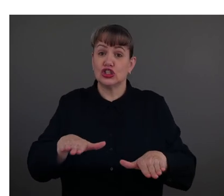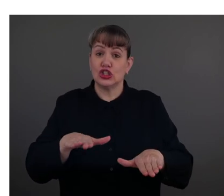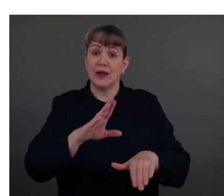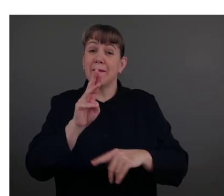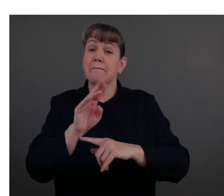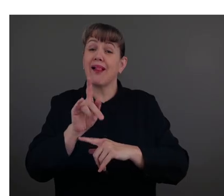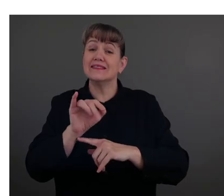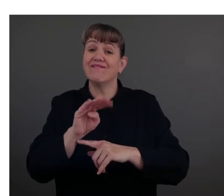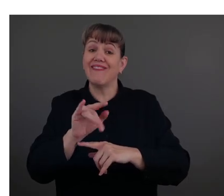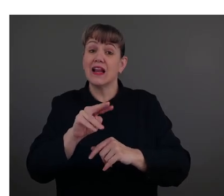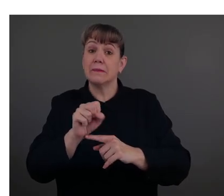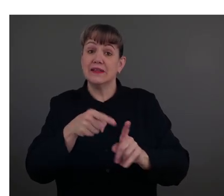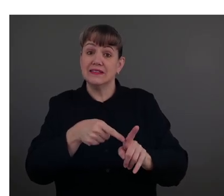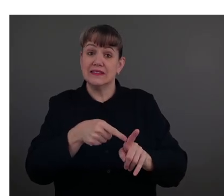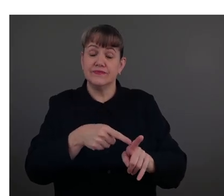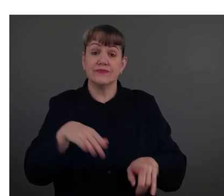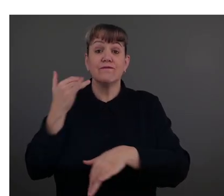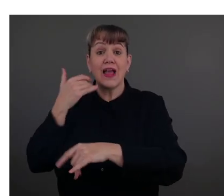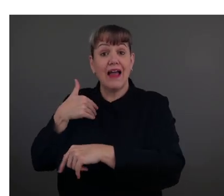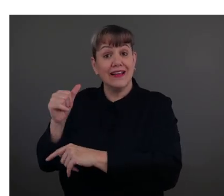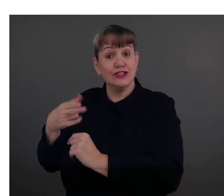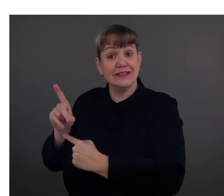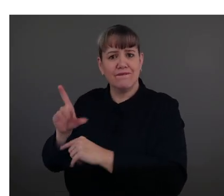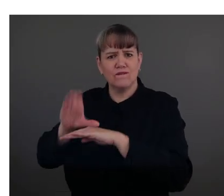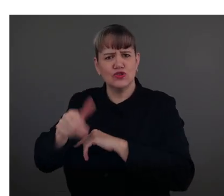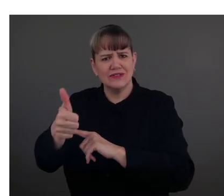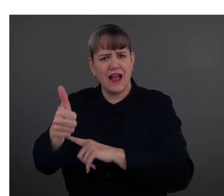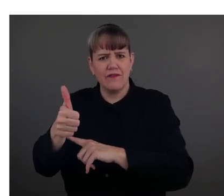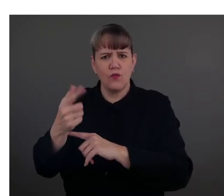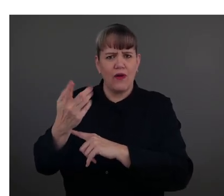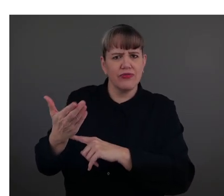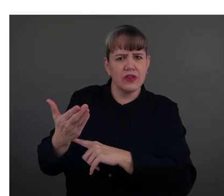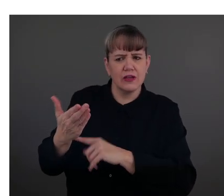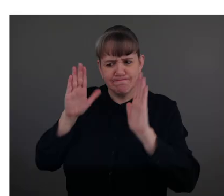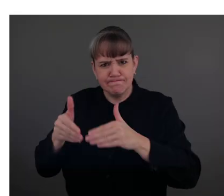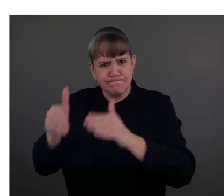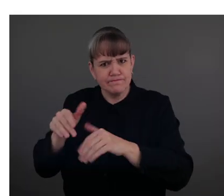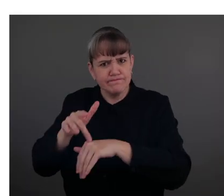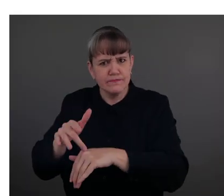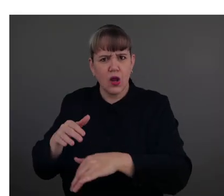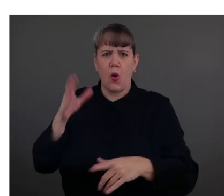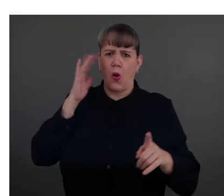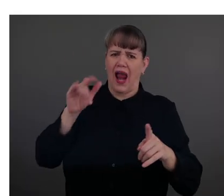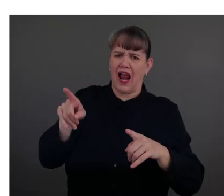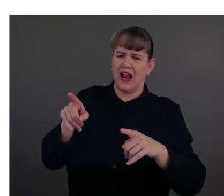If you've got ADHD, force yourself to focus on one thing. You're like, "Oh, I'm ADHD." Like, "Oh, well, great. Why don't you use it for something?" "I'm ADHD."